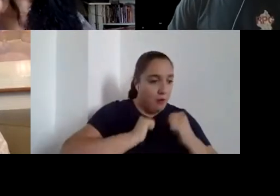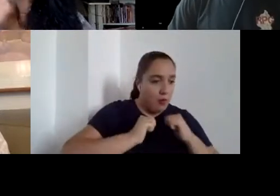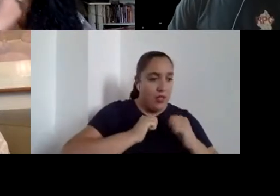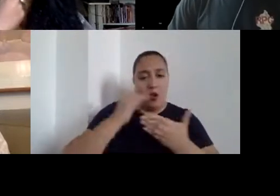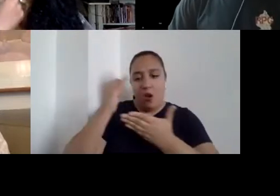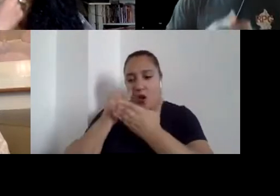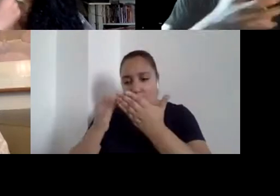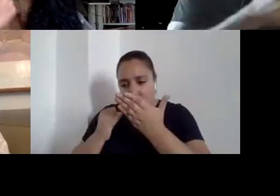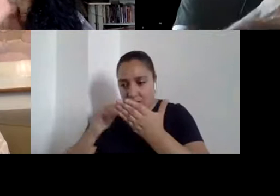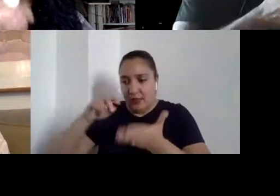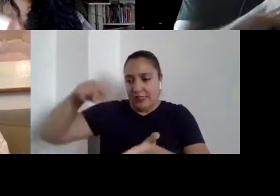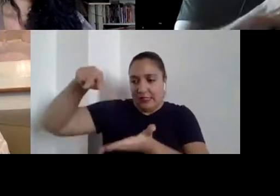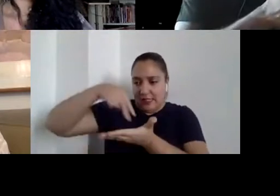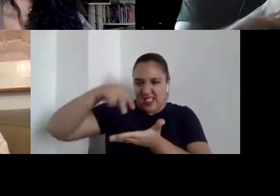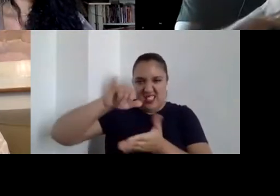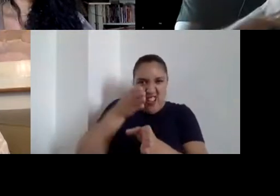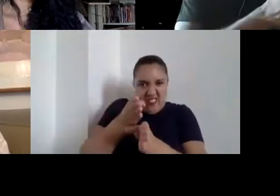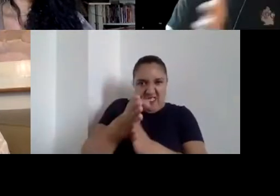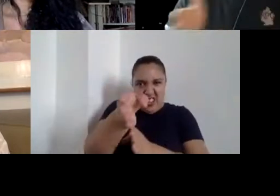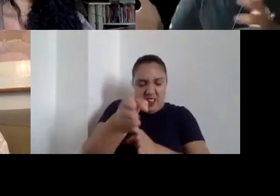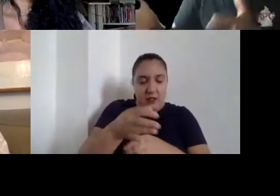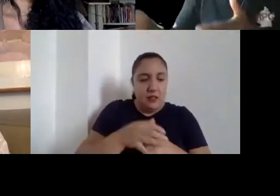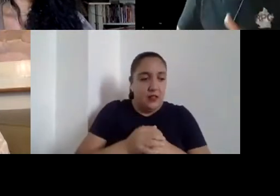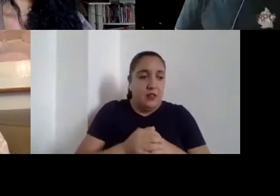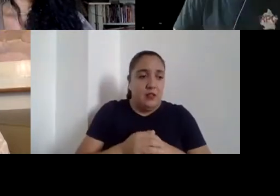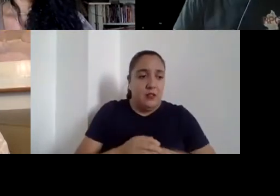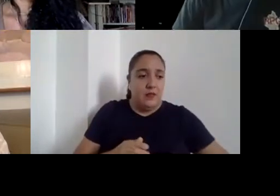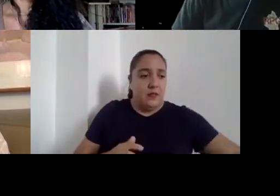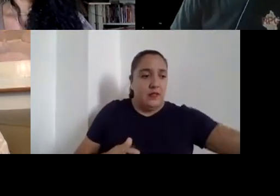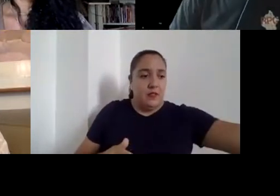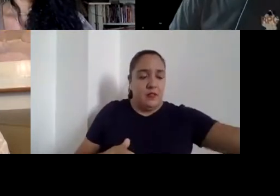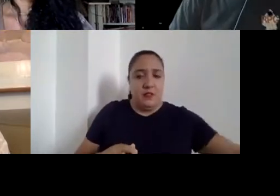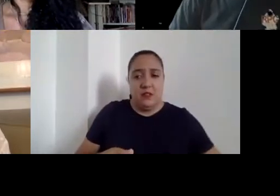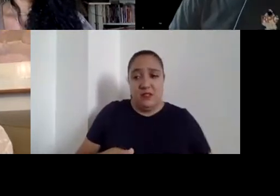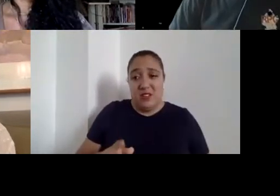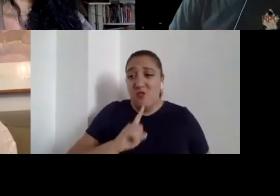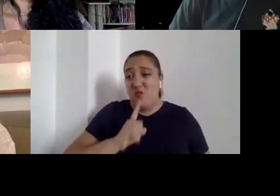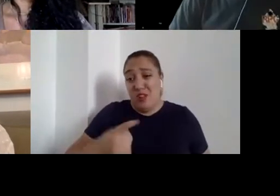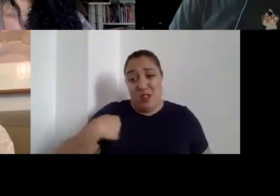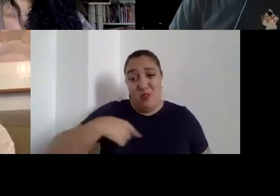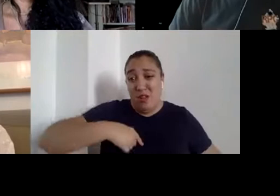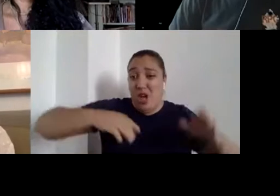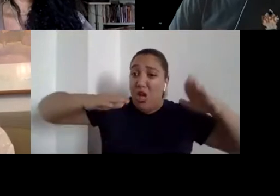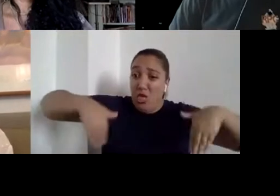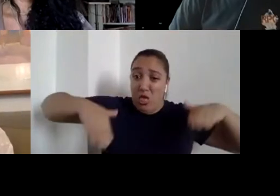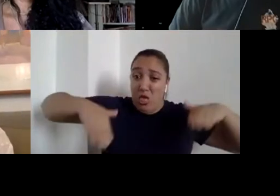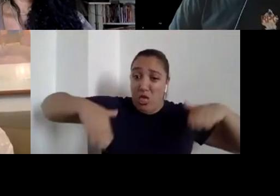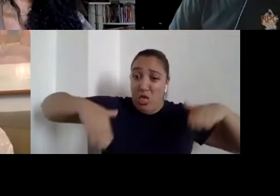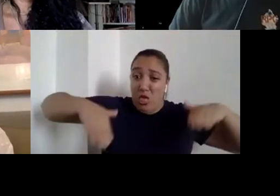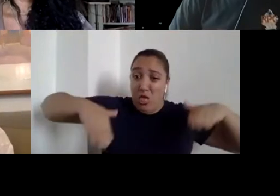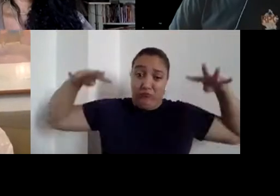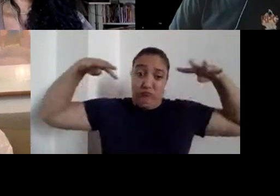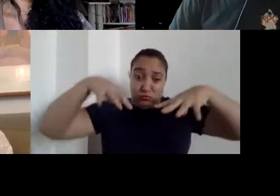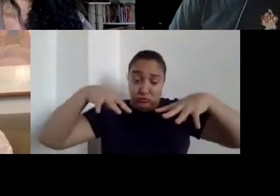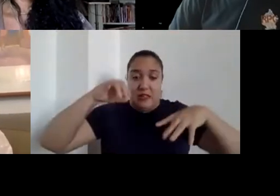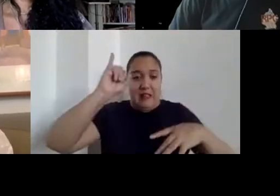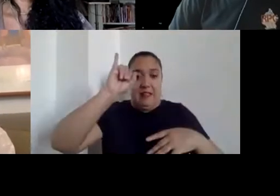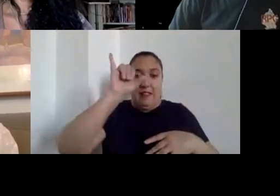we haven't built a light to shine on the paths, really and that will be something interesting